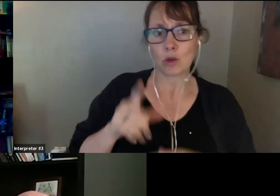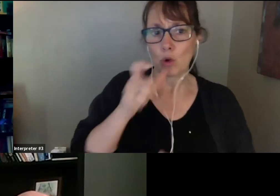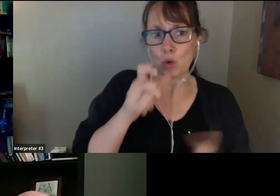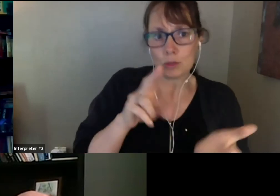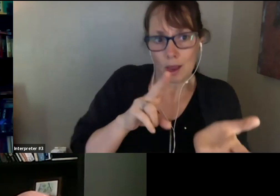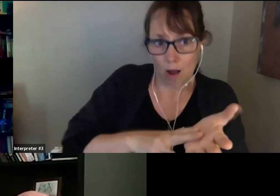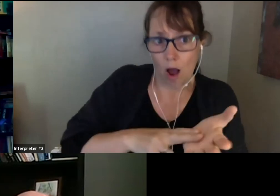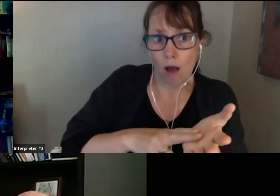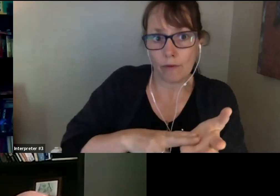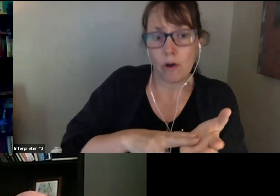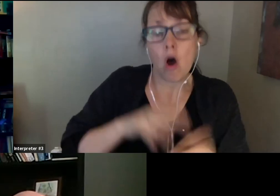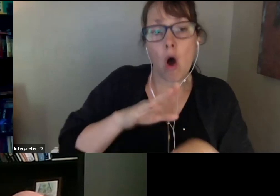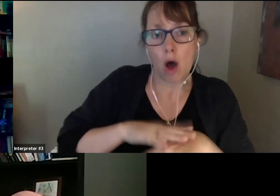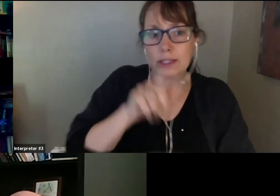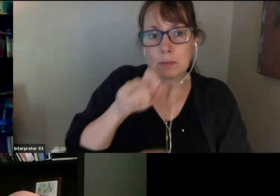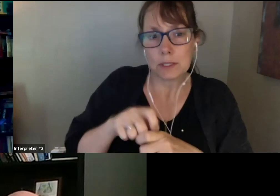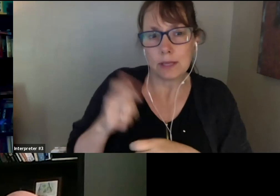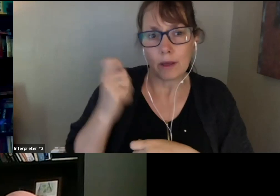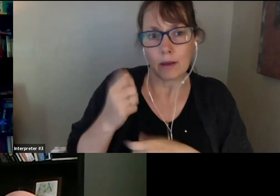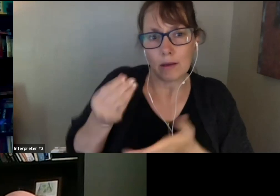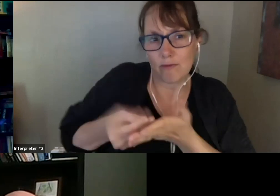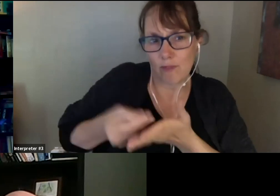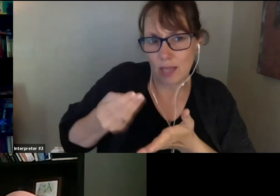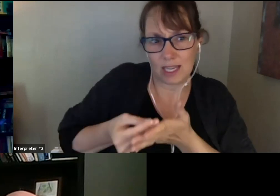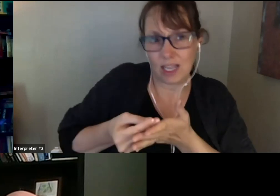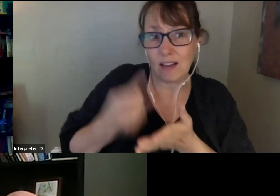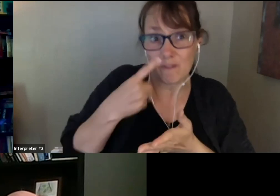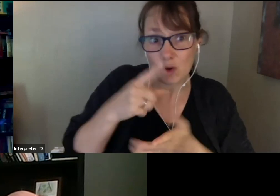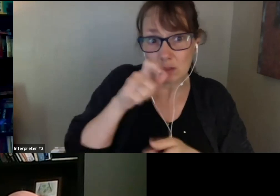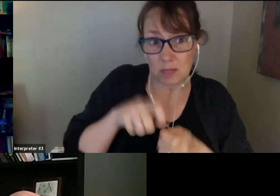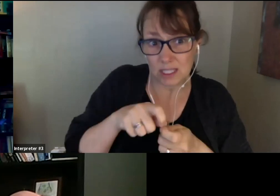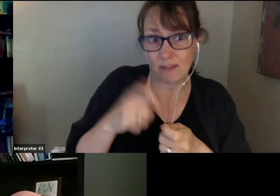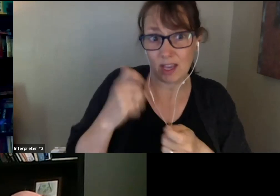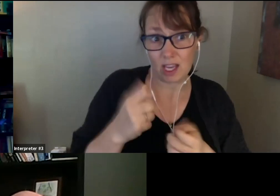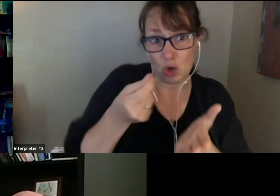grants, that’s not my impression at all. And I think NEI does pay a great deal of attention